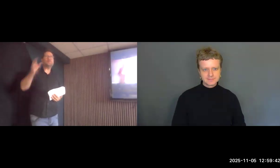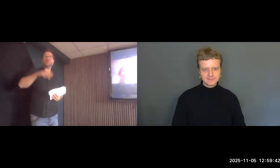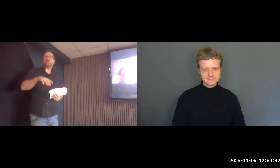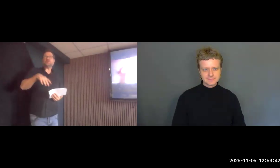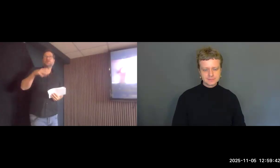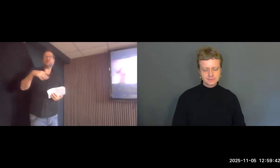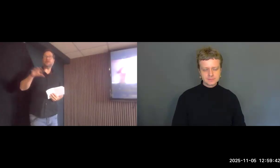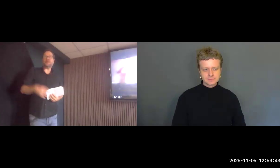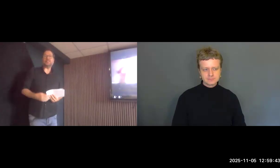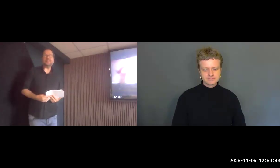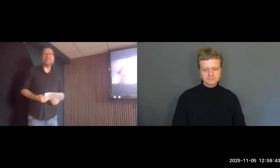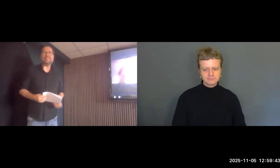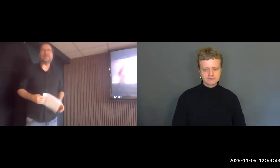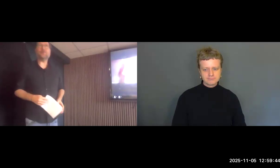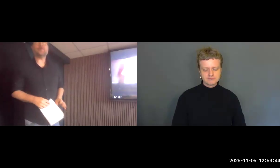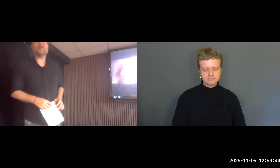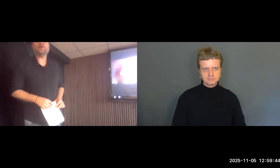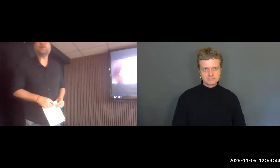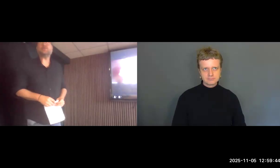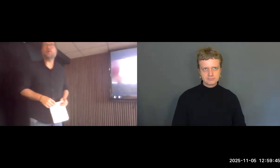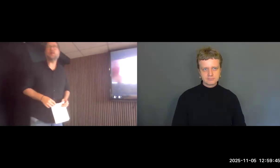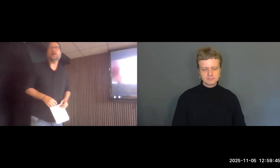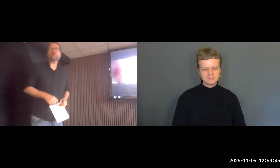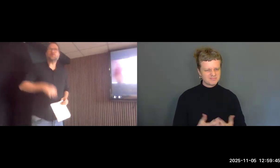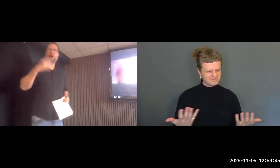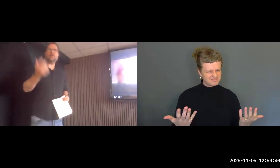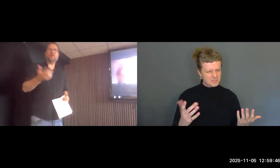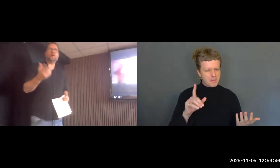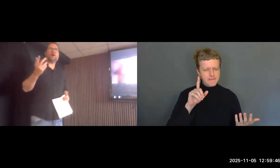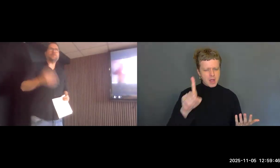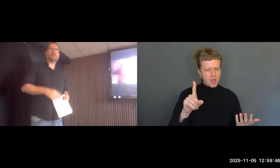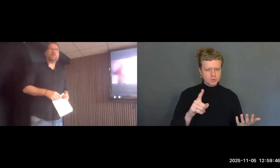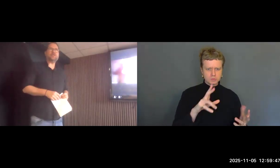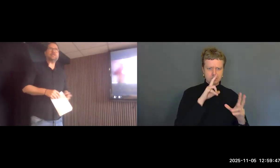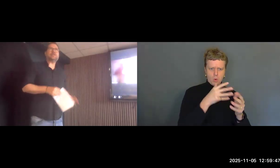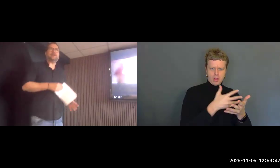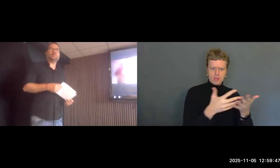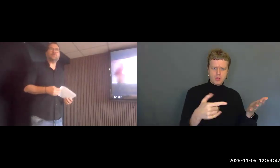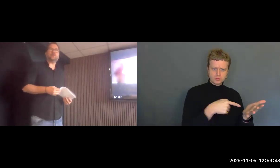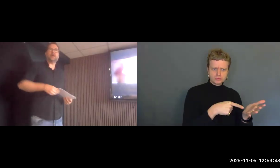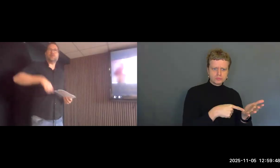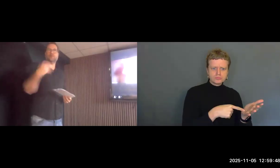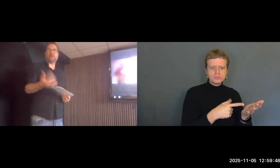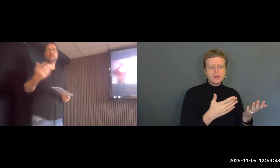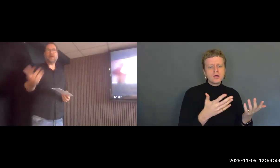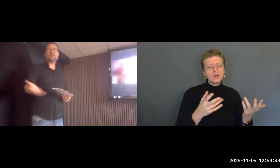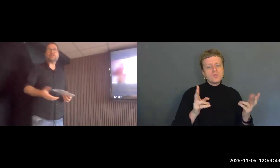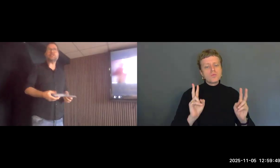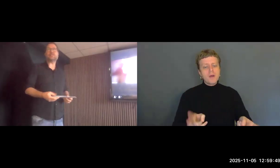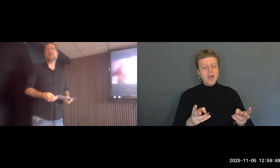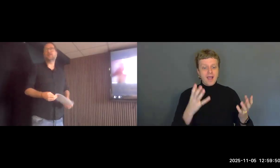But there would also be a distinction, then, with spoken languages, where you often see that words that get grammaticalized